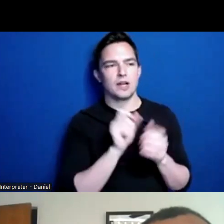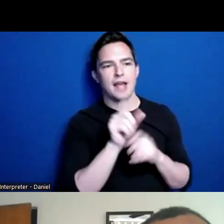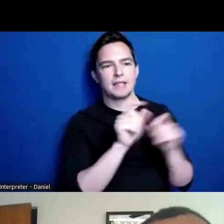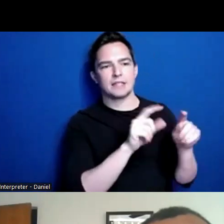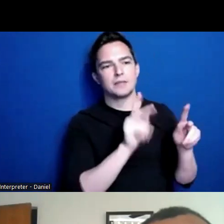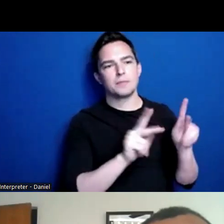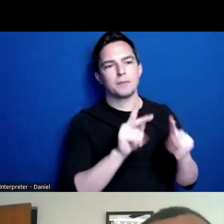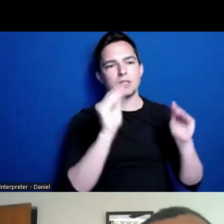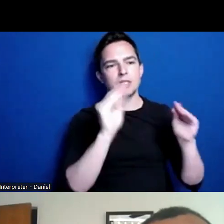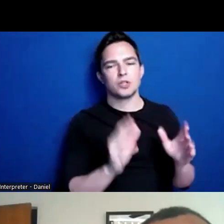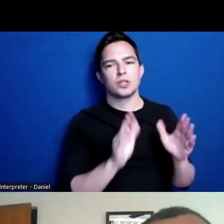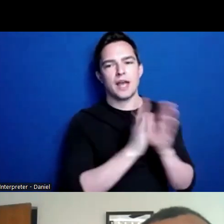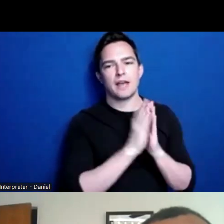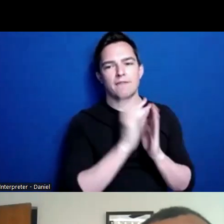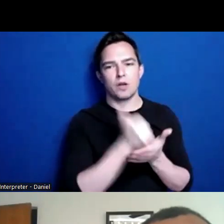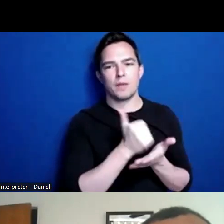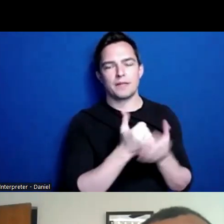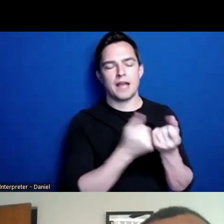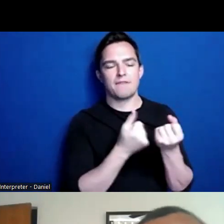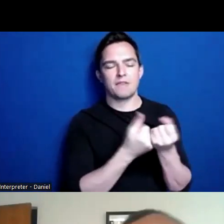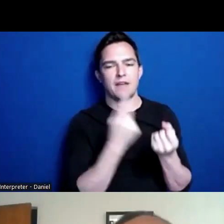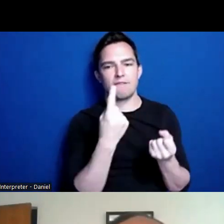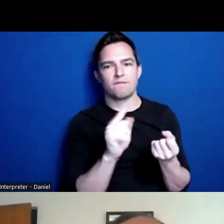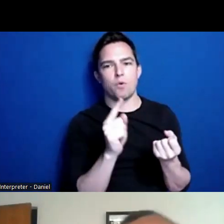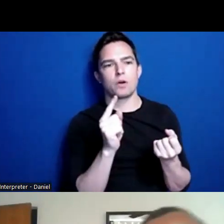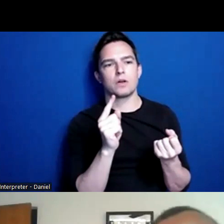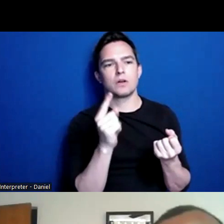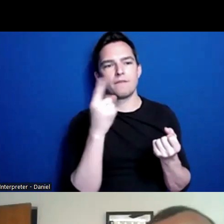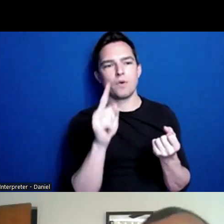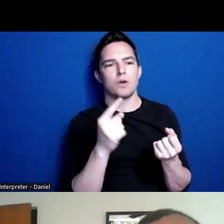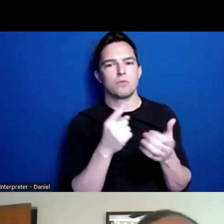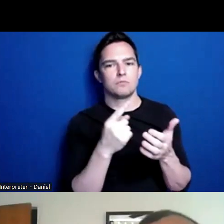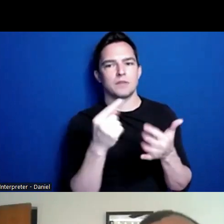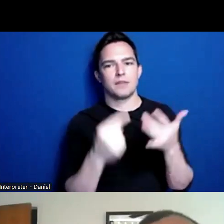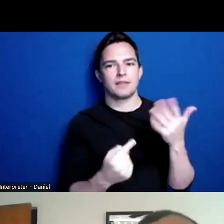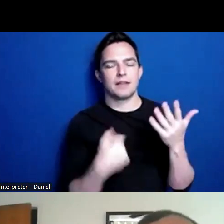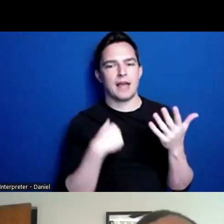and I would have to start advocating for what I needed. And for a while,